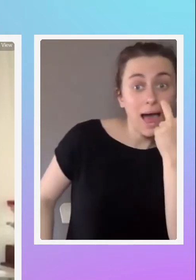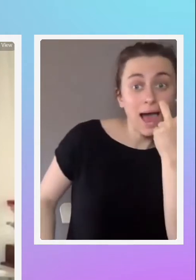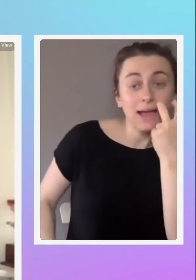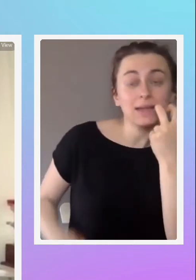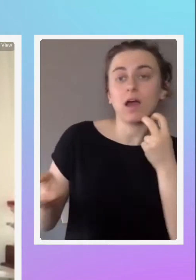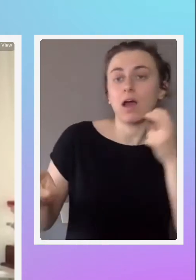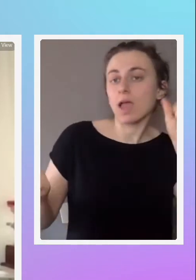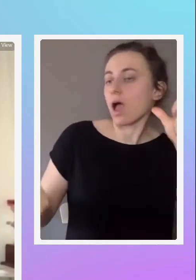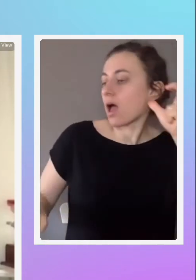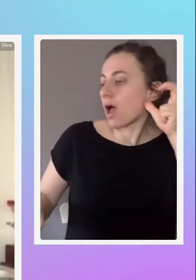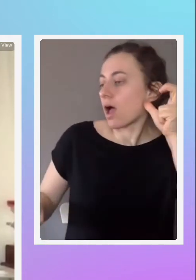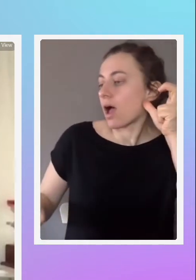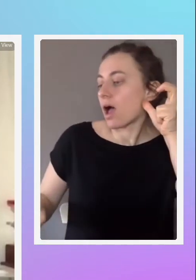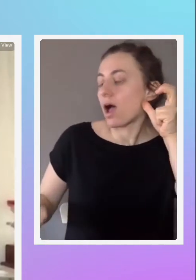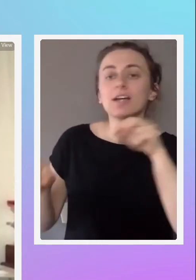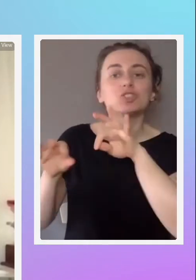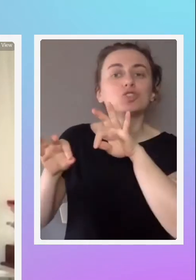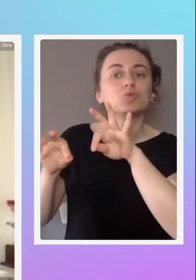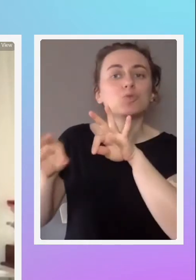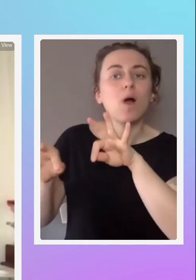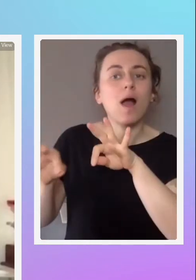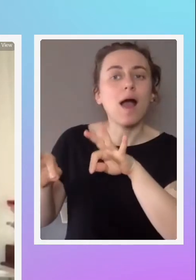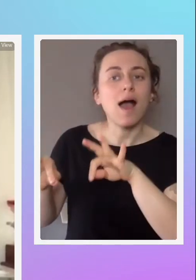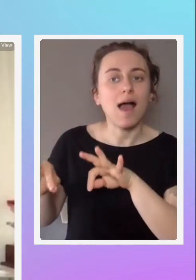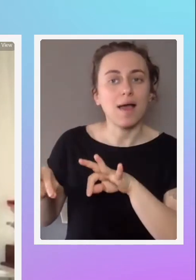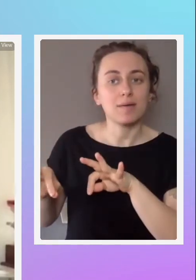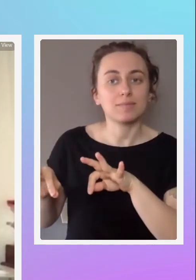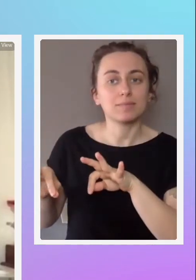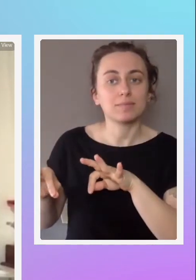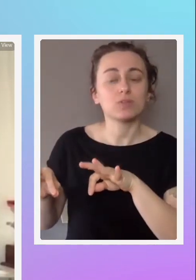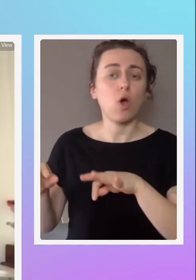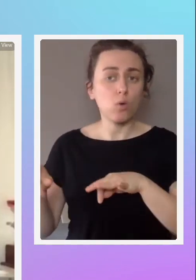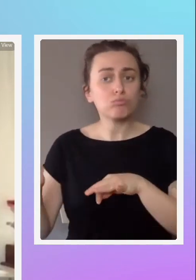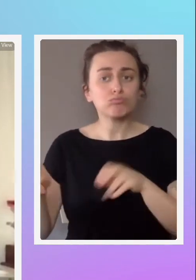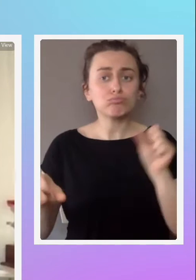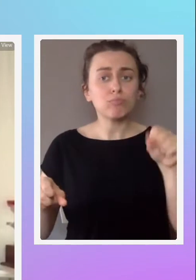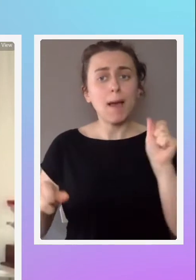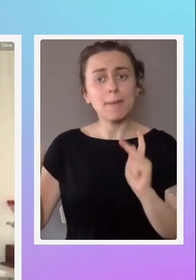enters spurs between the dialogue among the actors